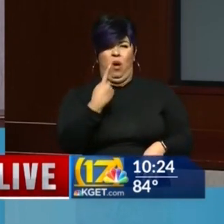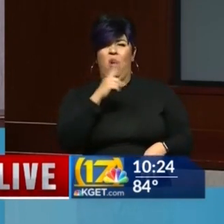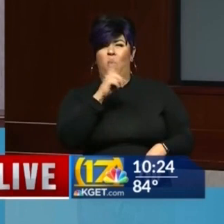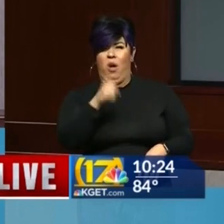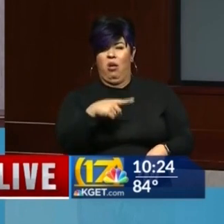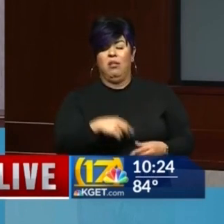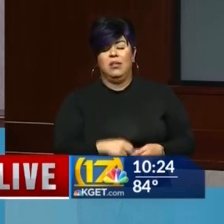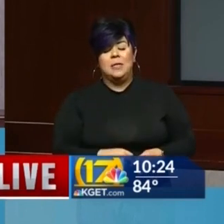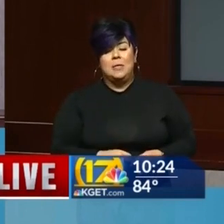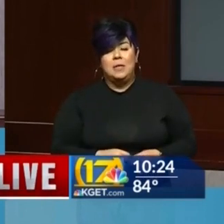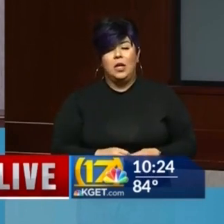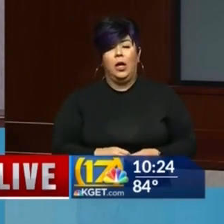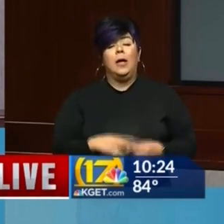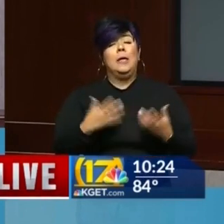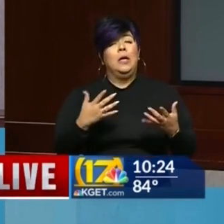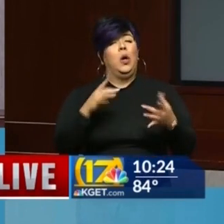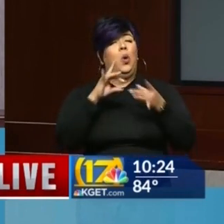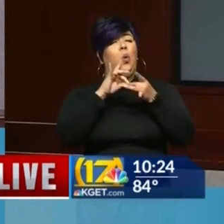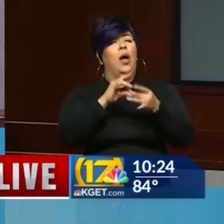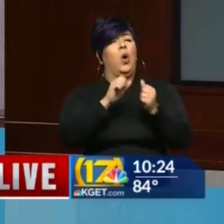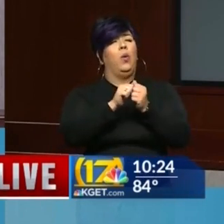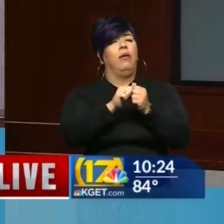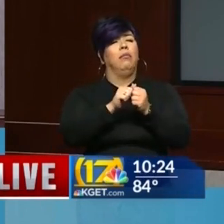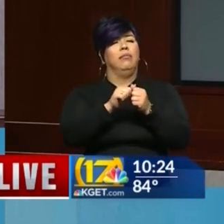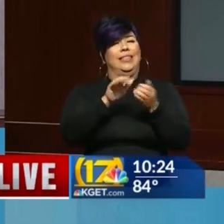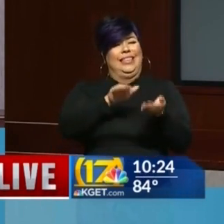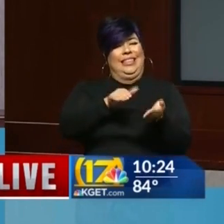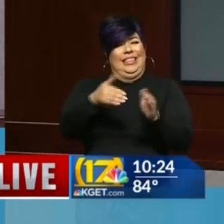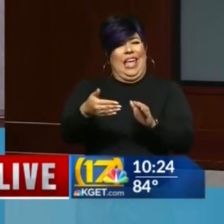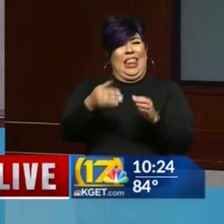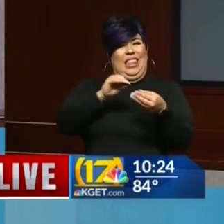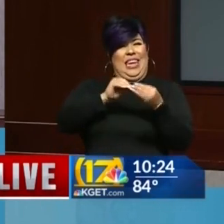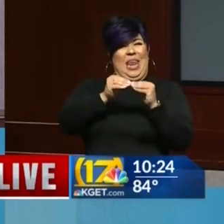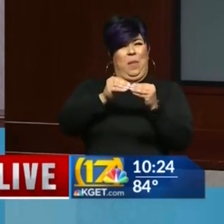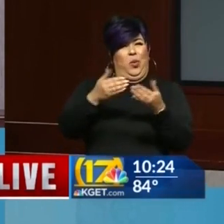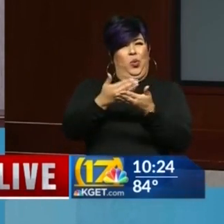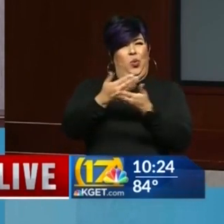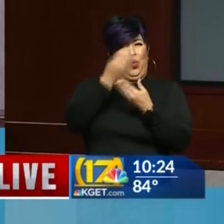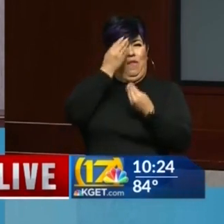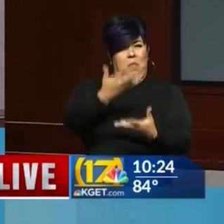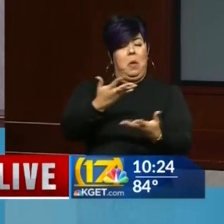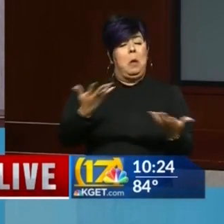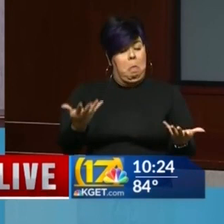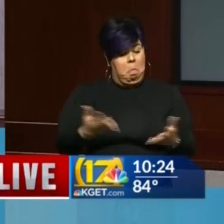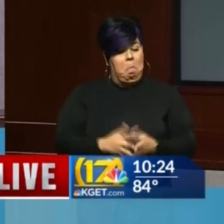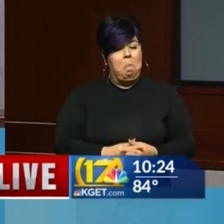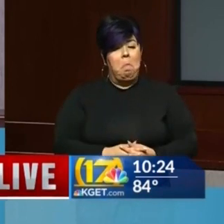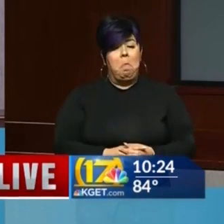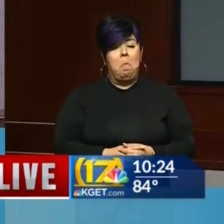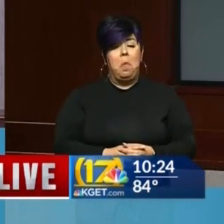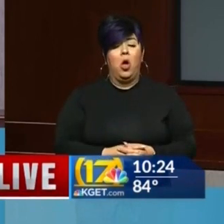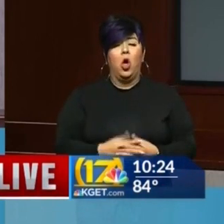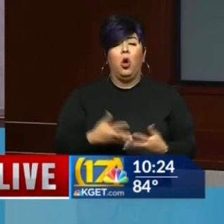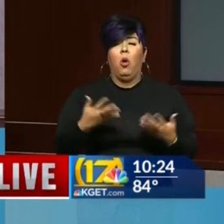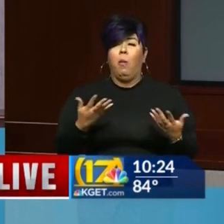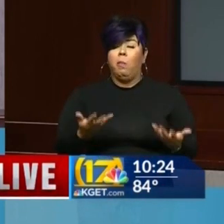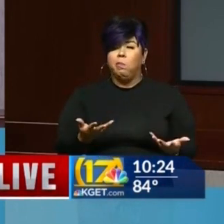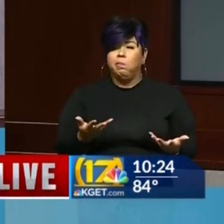SAM, ANY QUESTIONS? HOW ARE YOU DOING TODAY? I JUST GOT 1 QUESTION ABOUT THE DEMOGRAPHICS THAT WERE RELEASED